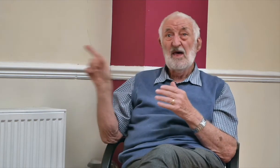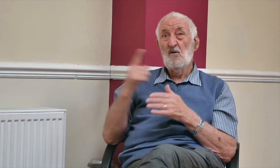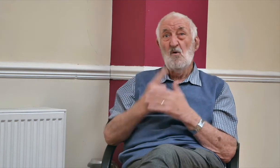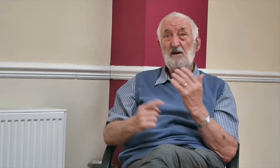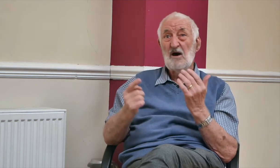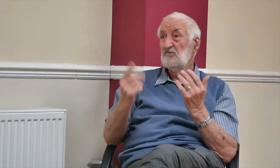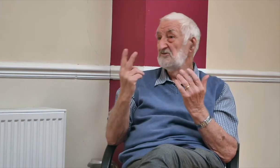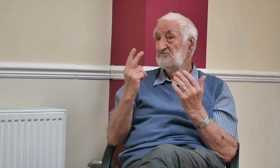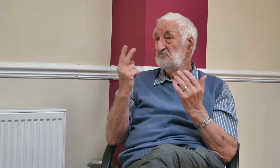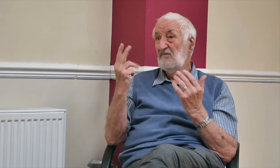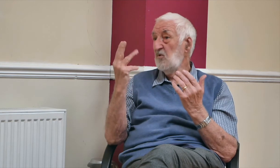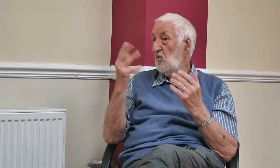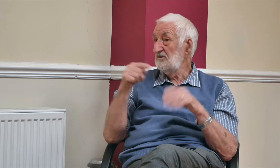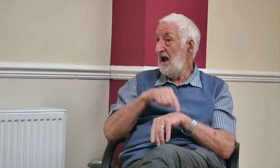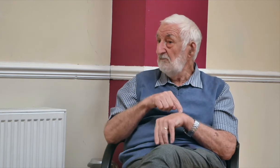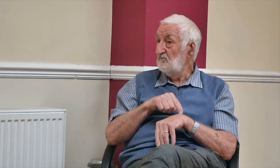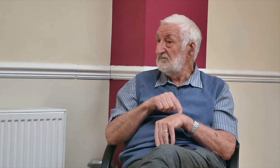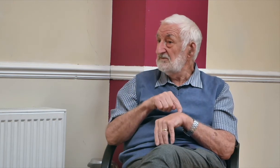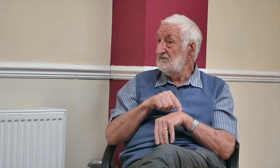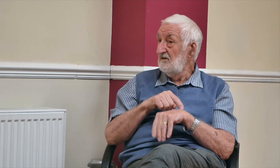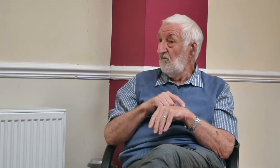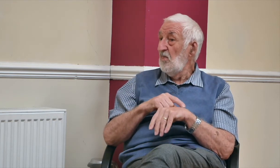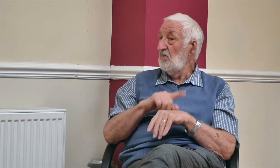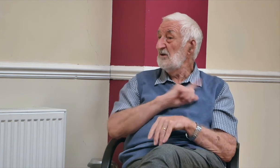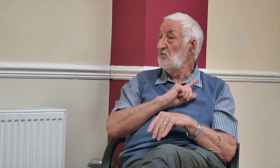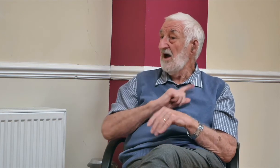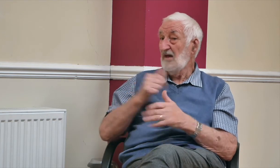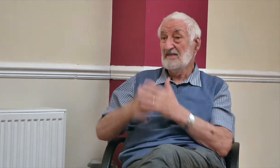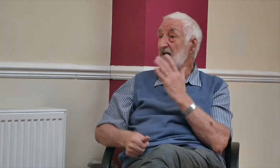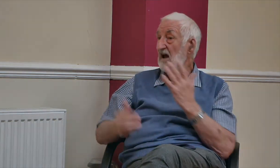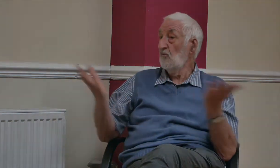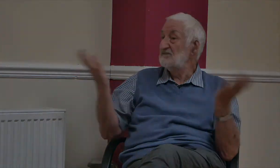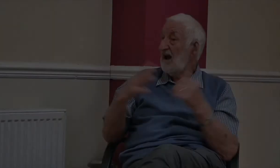I've been on it 2 - 4 times now, but that's how it started.